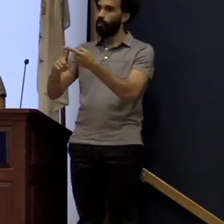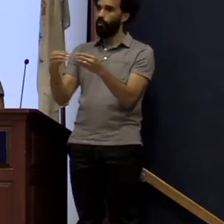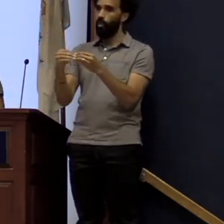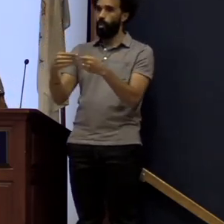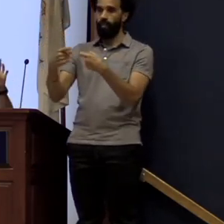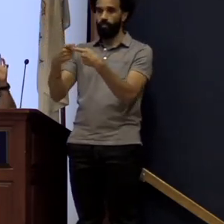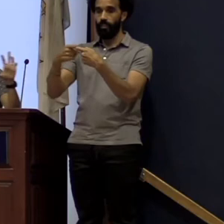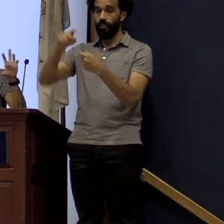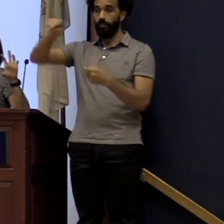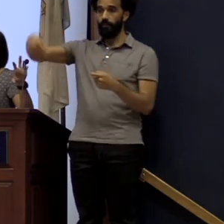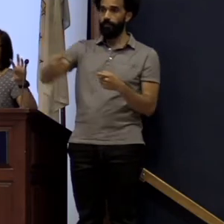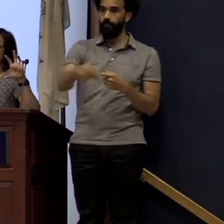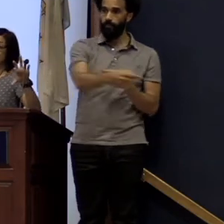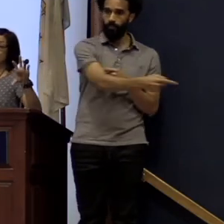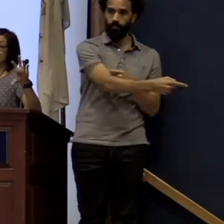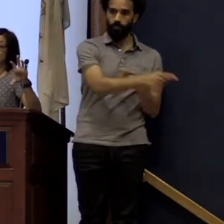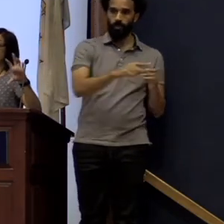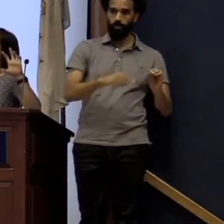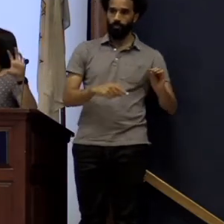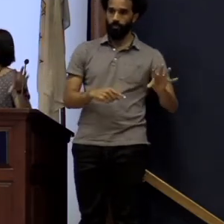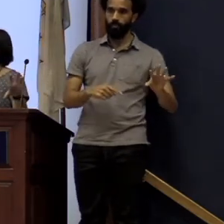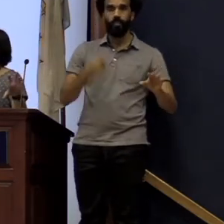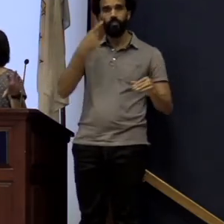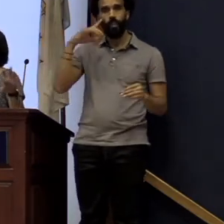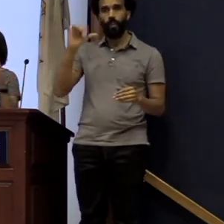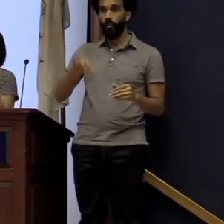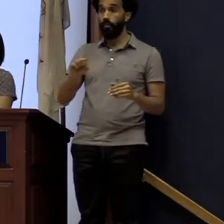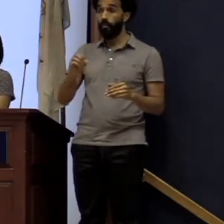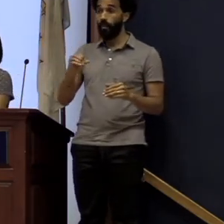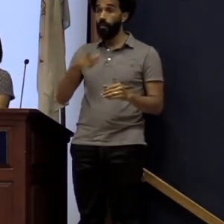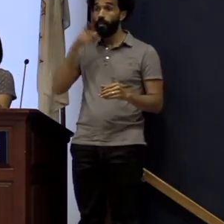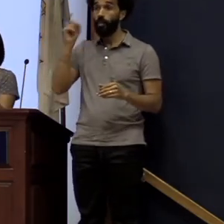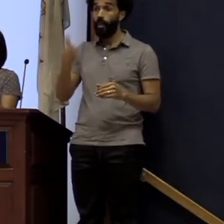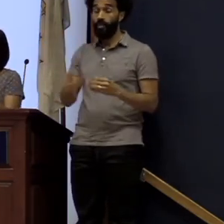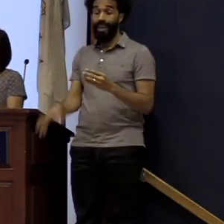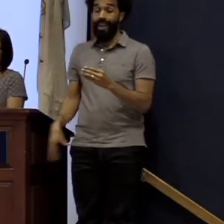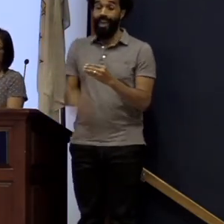When Occupied is being used so that's how that's what I'm pushing back on